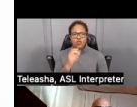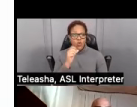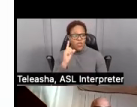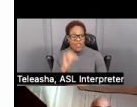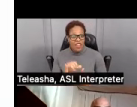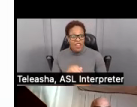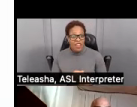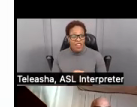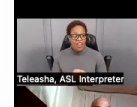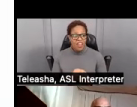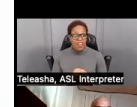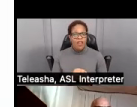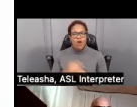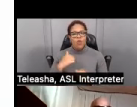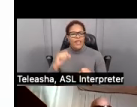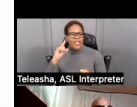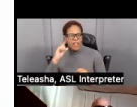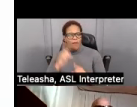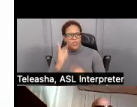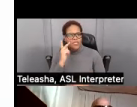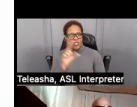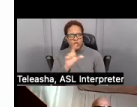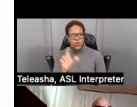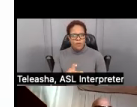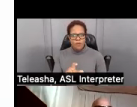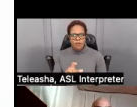[Cindy] We can hear it, but we're just seeing, is that okay? Oh, yeah, I don't care.